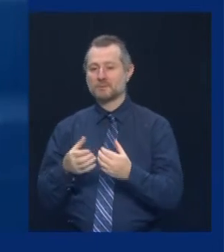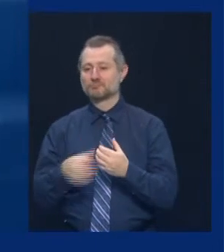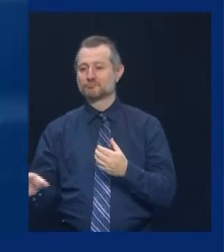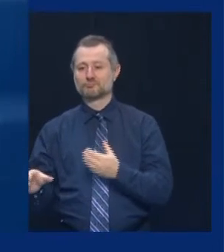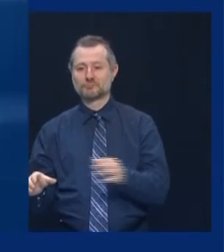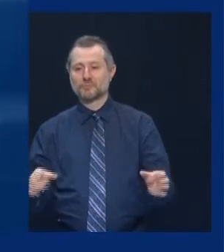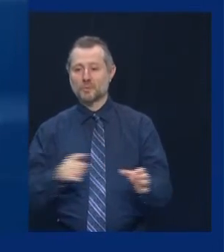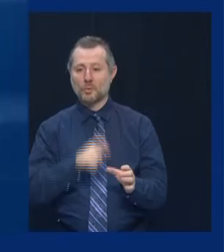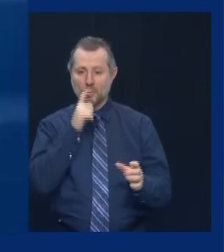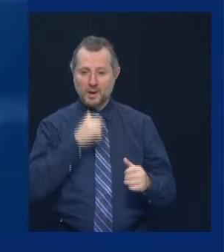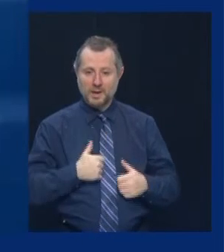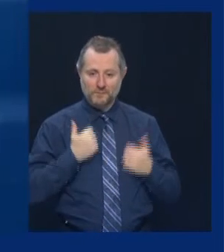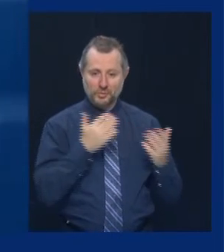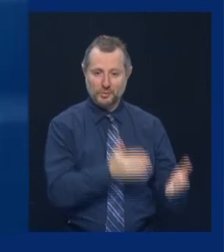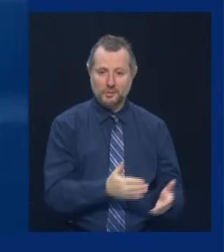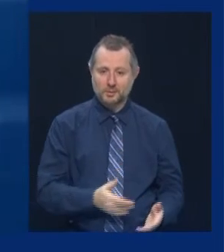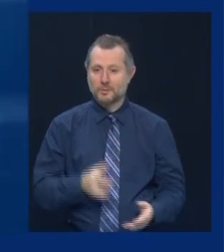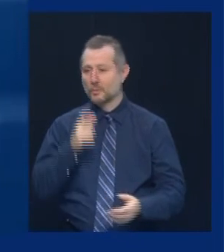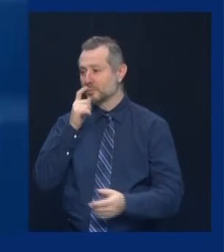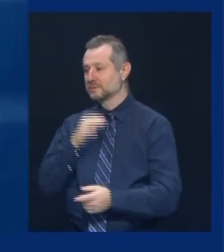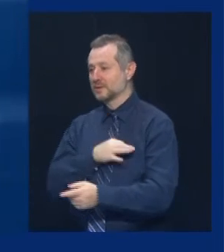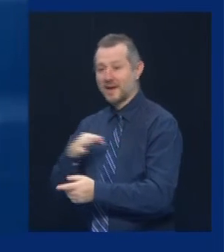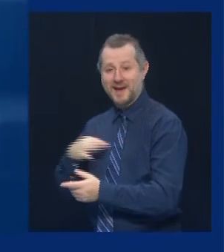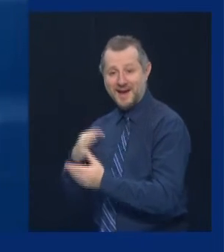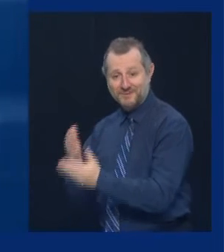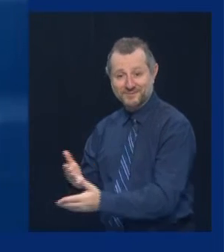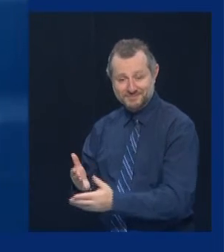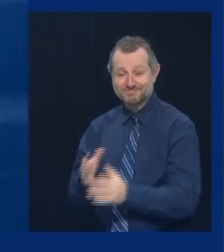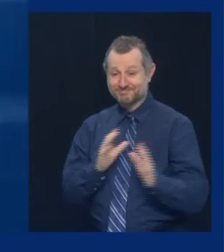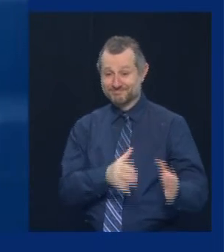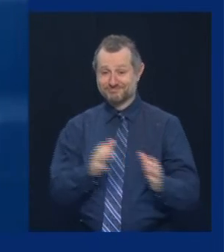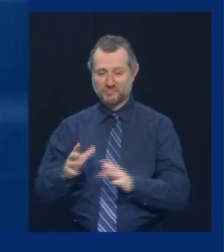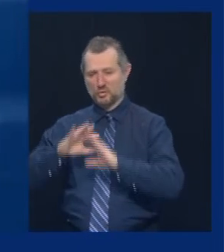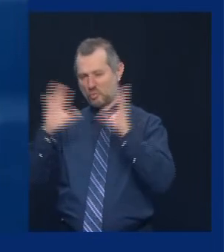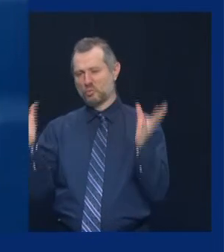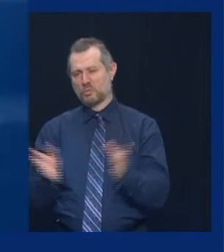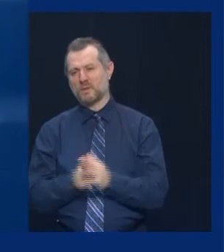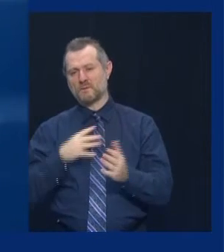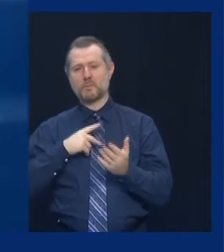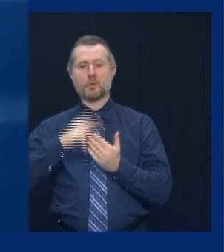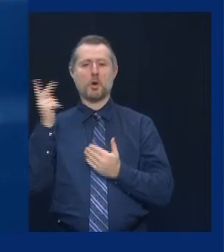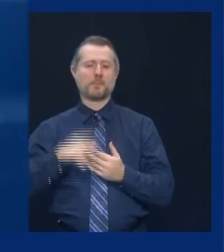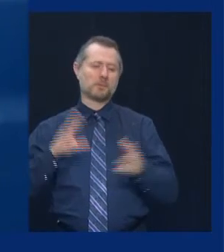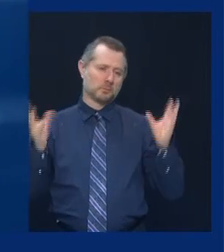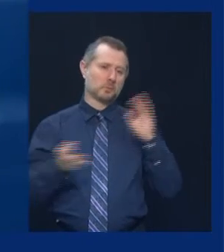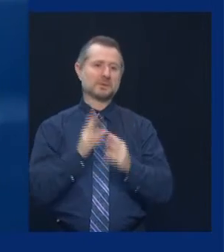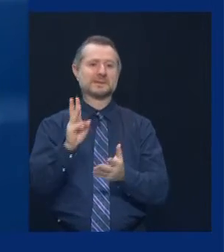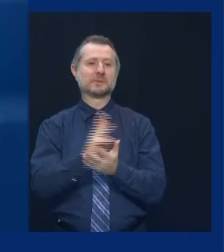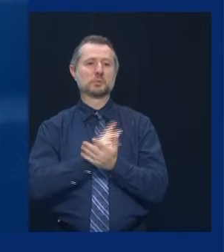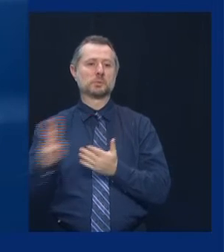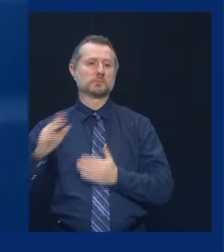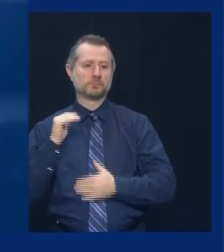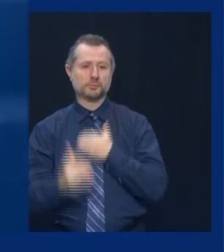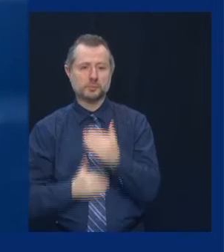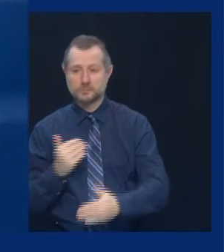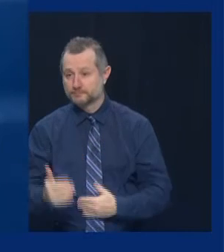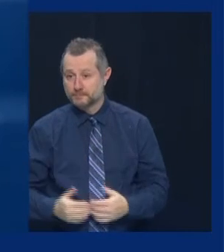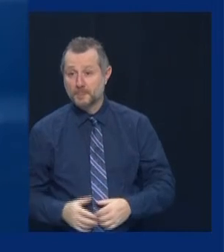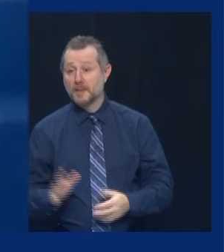BREAK UP THE RESIDENTS AND STAFF IN THREE GROUPS AND DO IT OVER THREE DAYS.